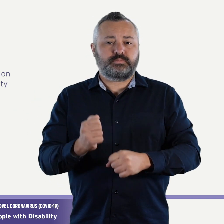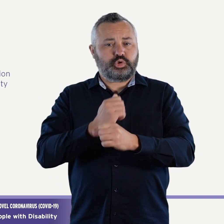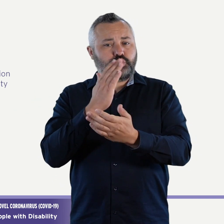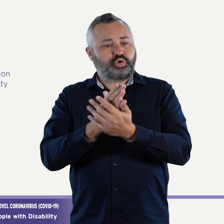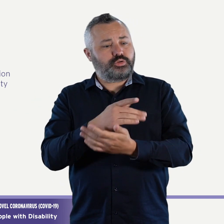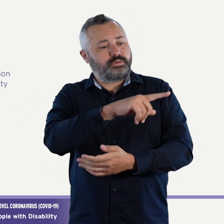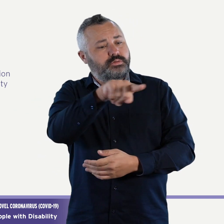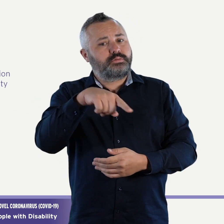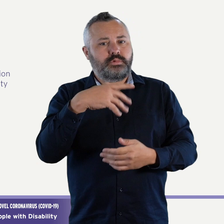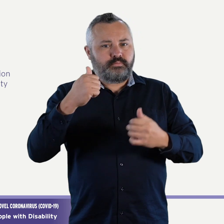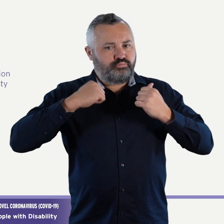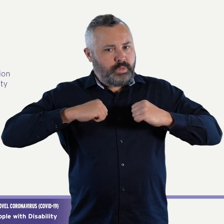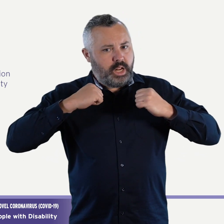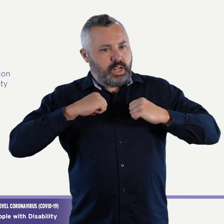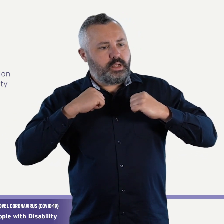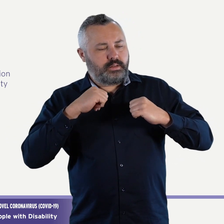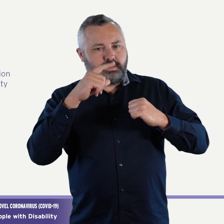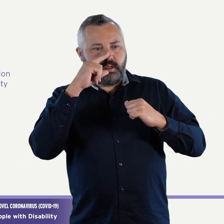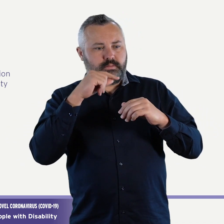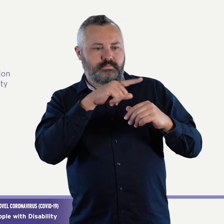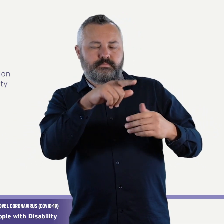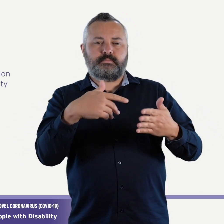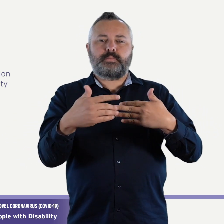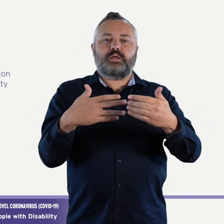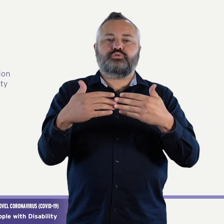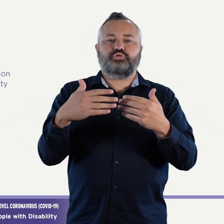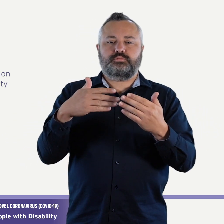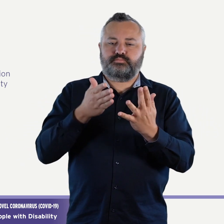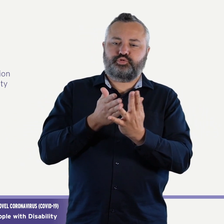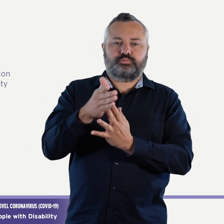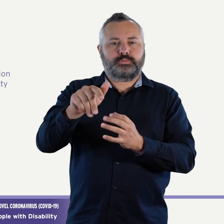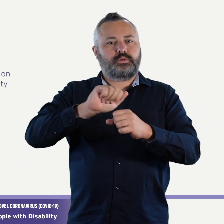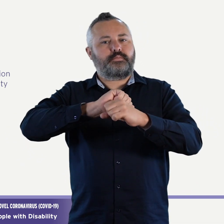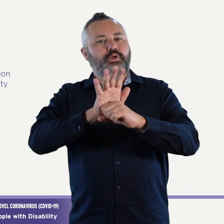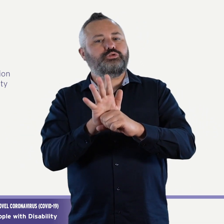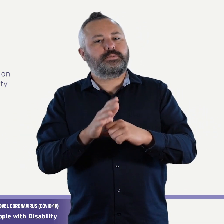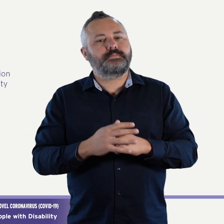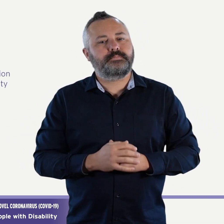Consider workforce needs including training in aspects of managing COVID-19 in relevant settings.